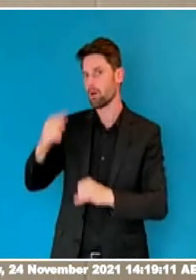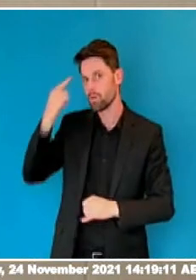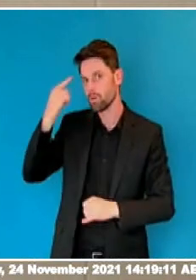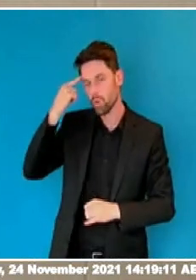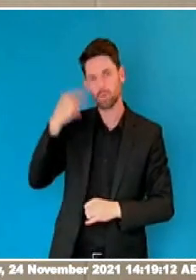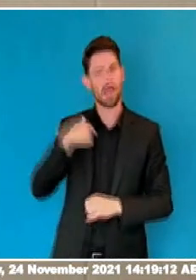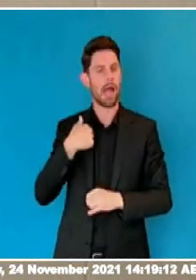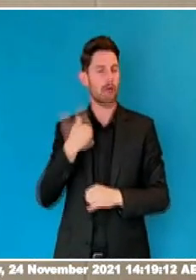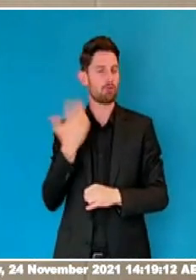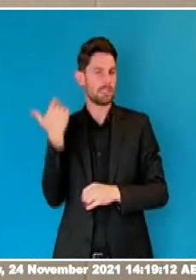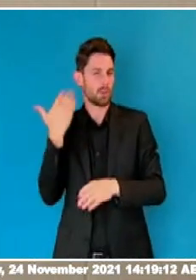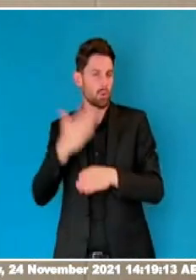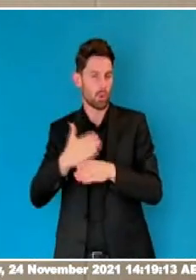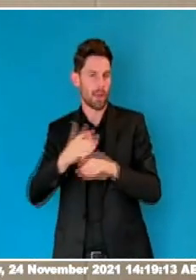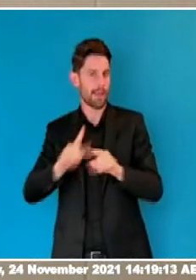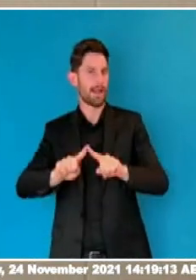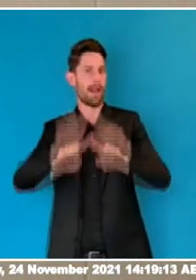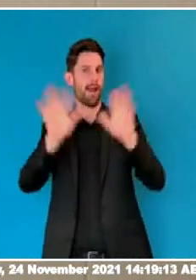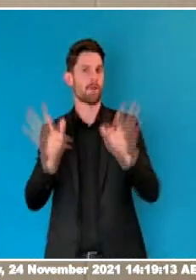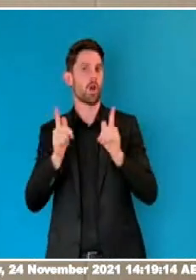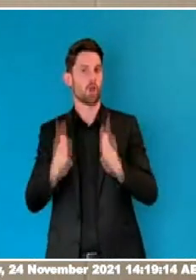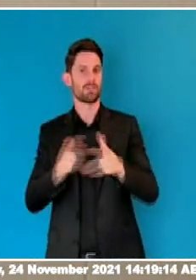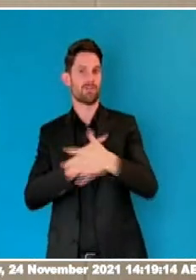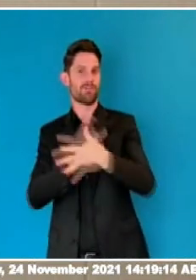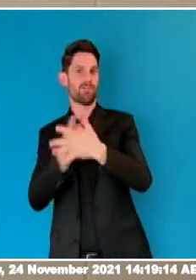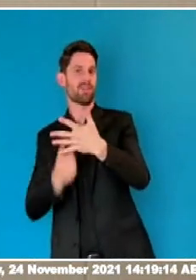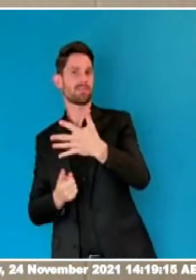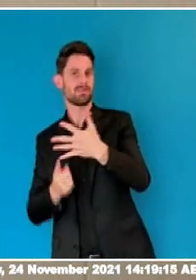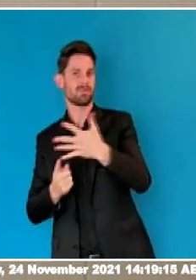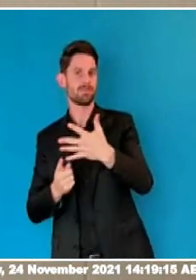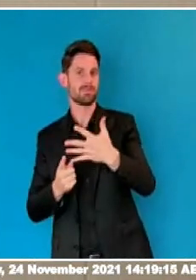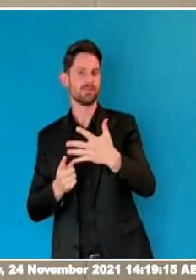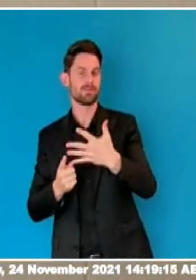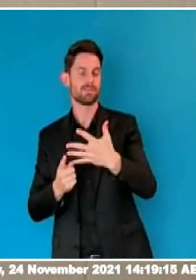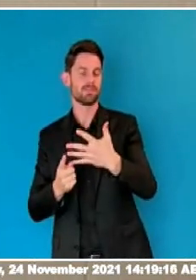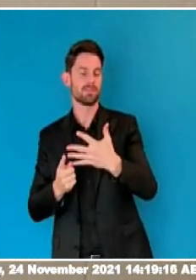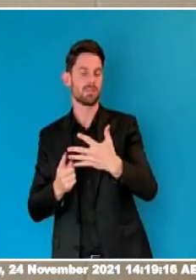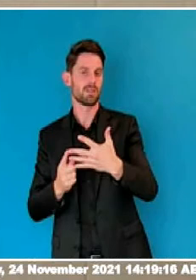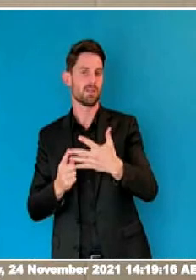So I think that there is a few things in that research that has highlighted and I think a